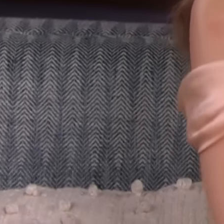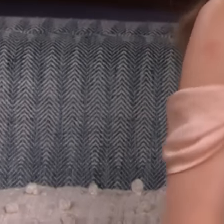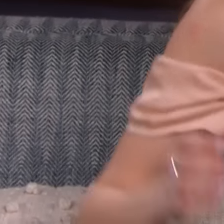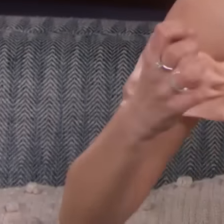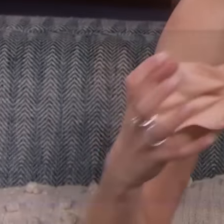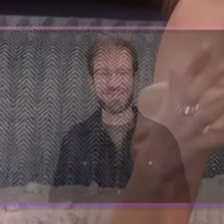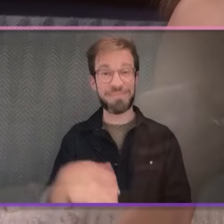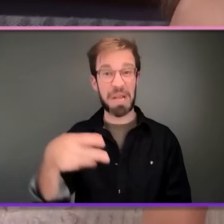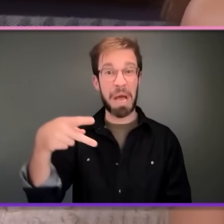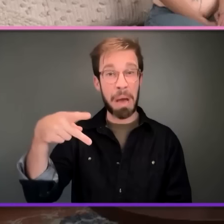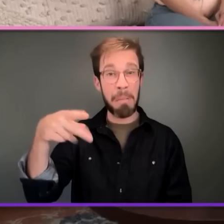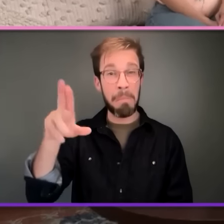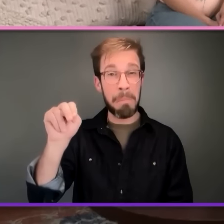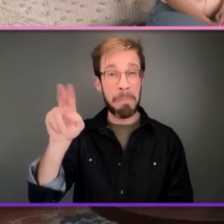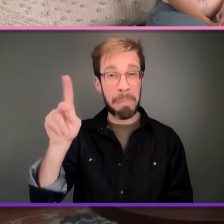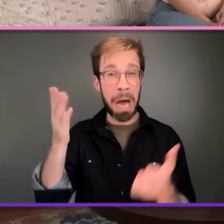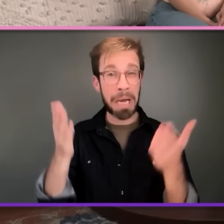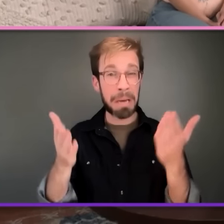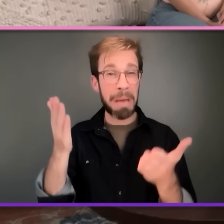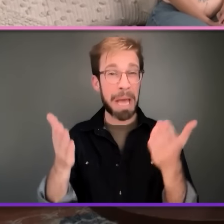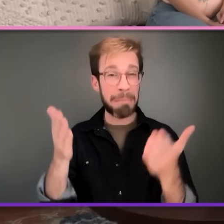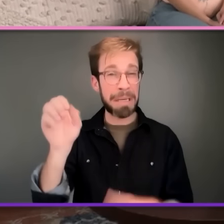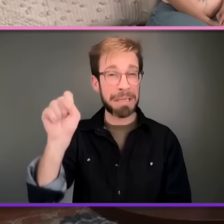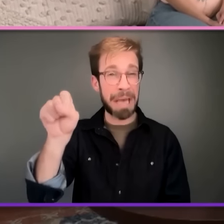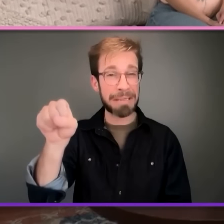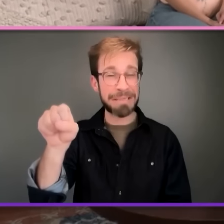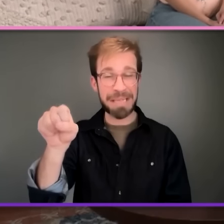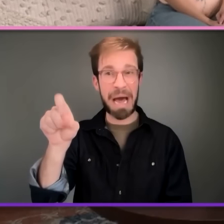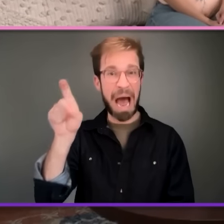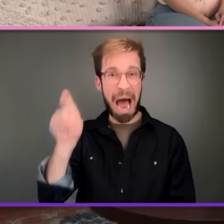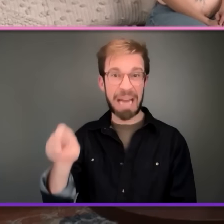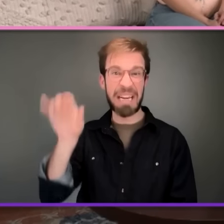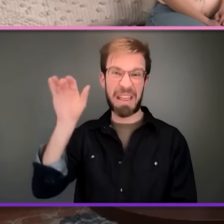[Interpreter] Definitely. Yeah, let's, tell us a bit about your new movie, "Pretty Lethal".